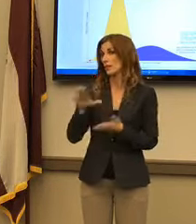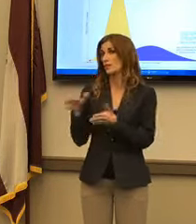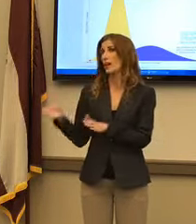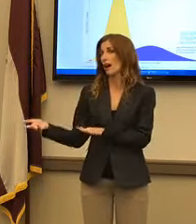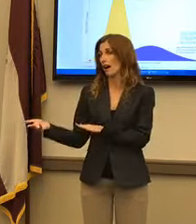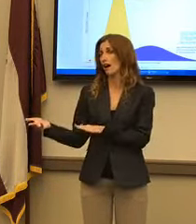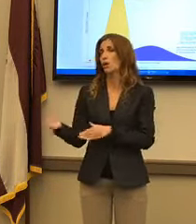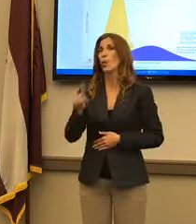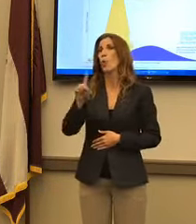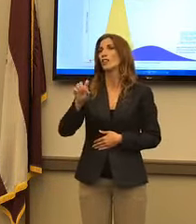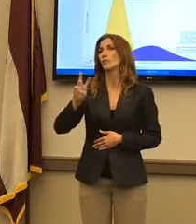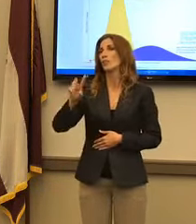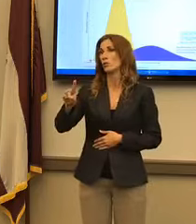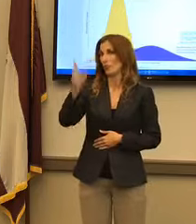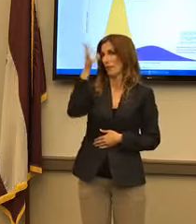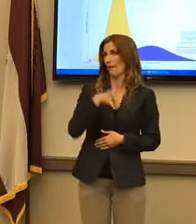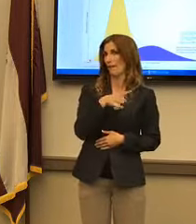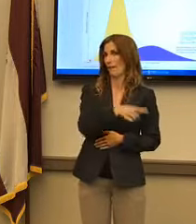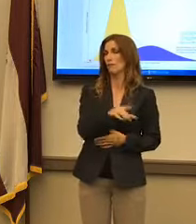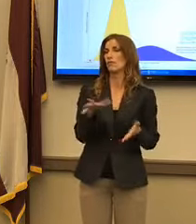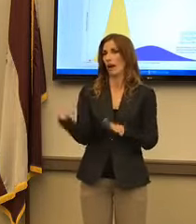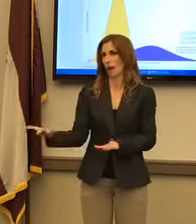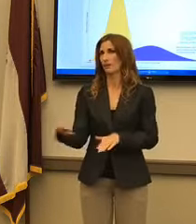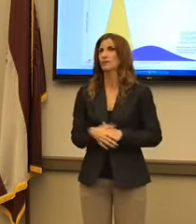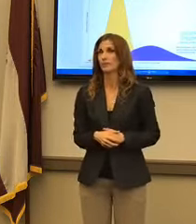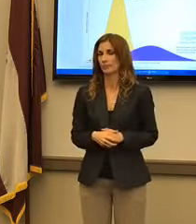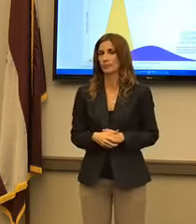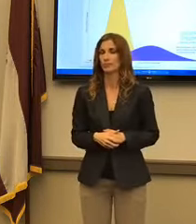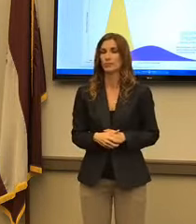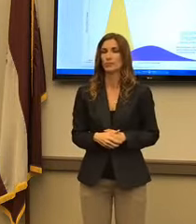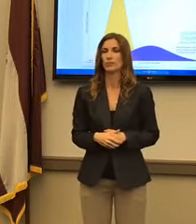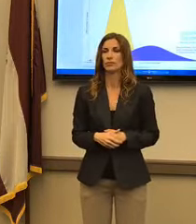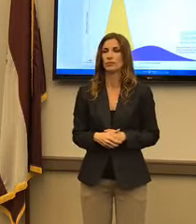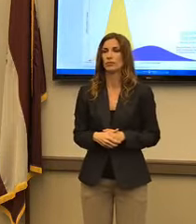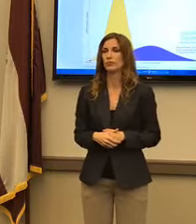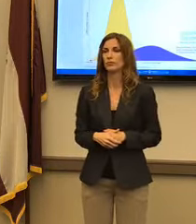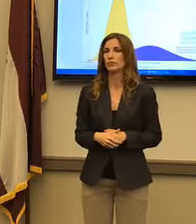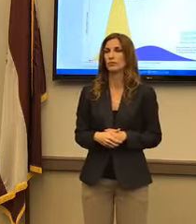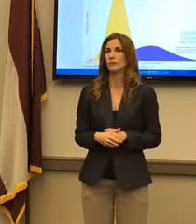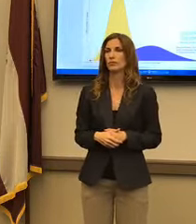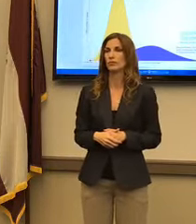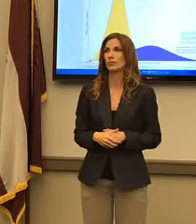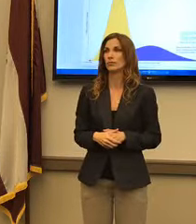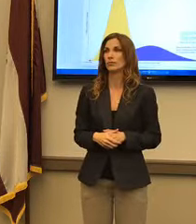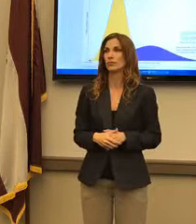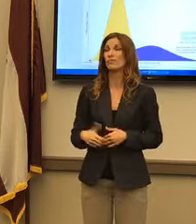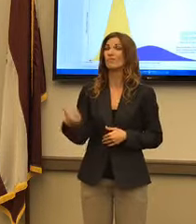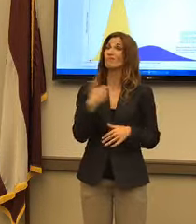161 males who have lost their life to covid19 our self-described racial